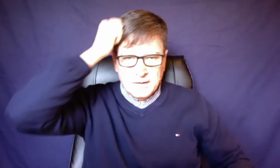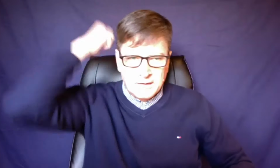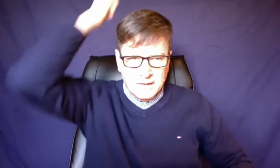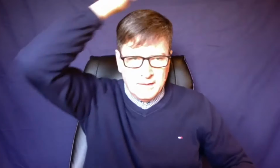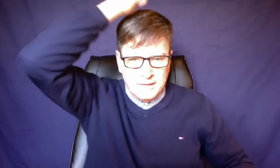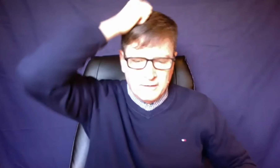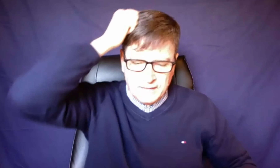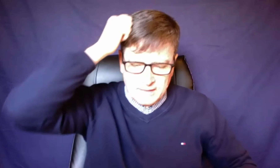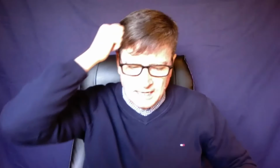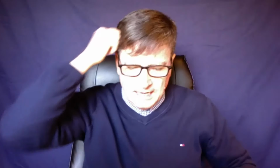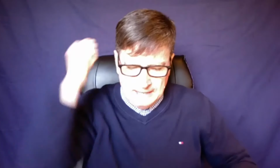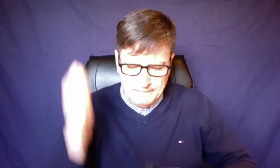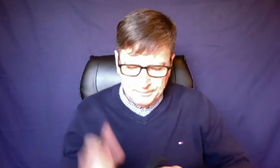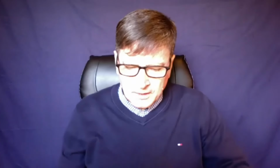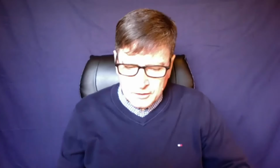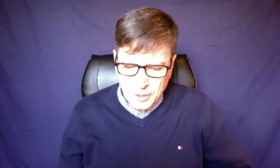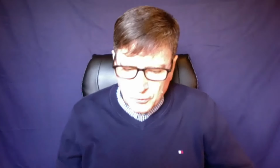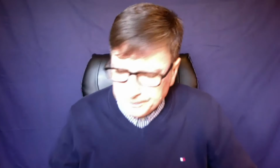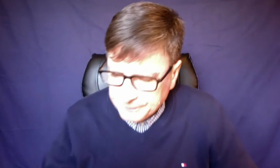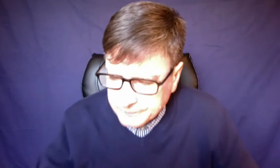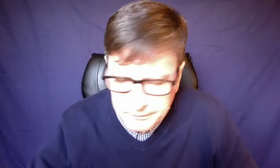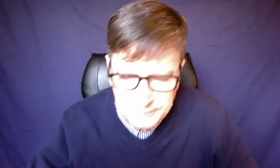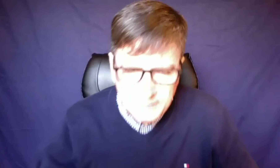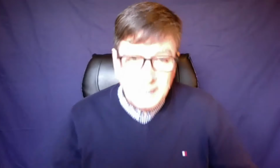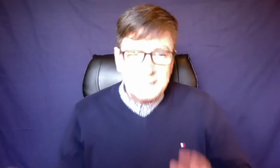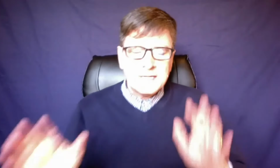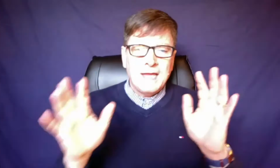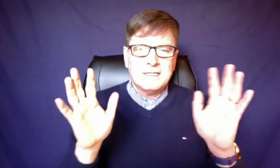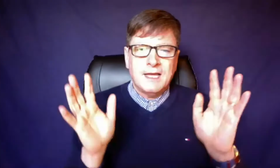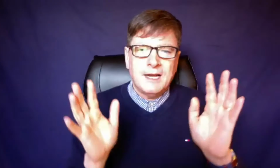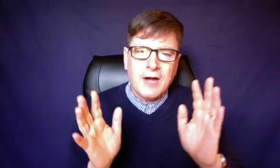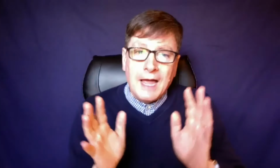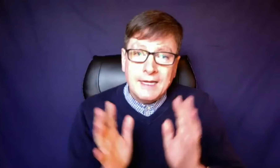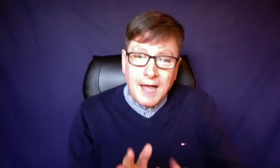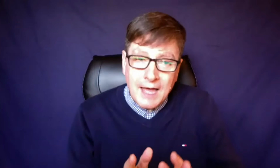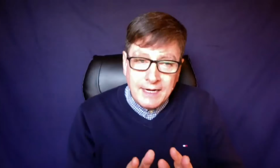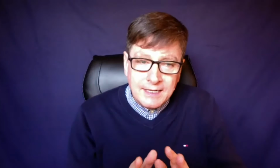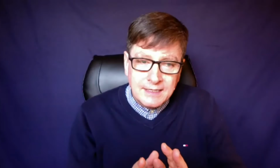here and I'm going to comb my hair, take away the comb and there I've